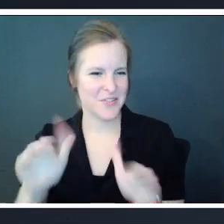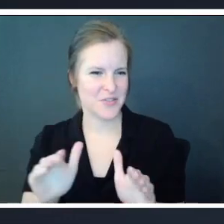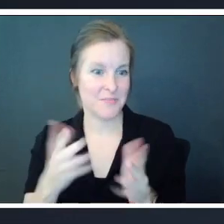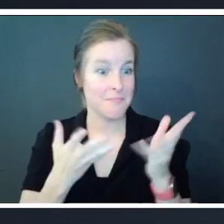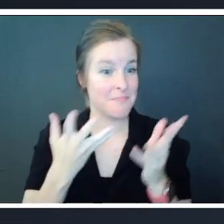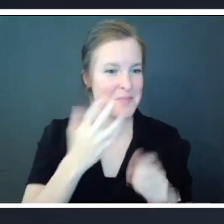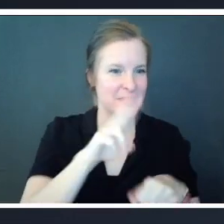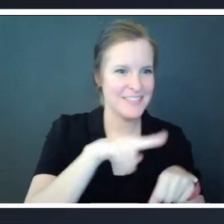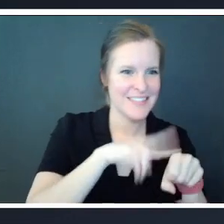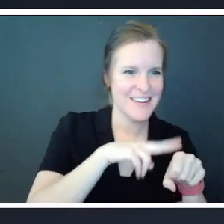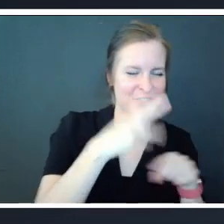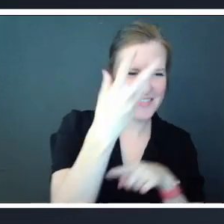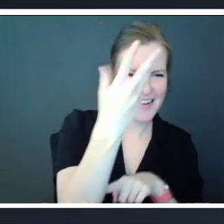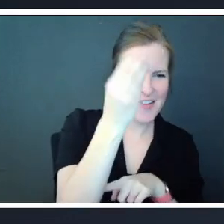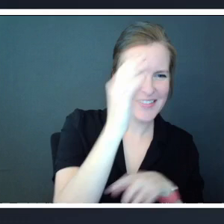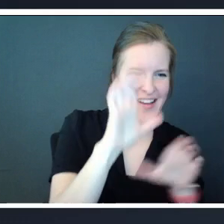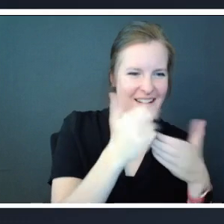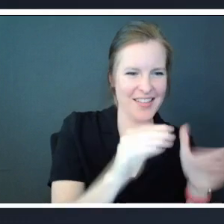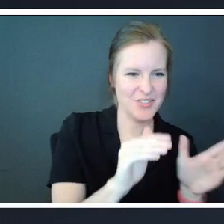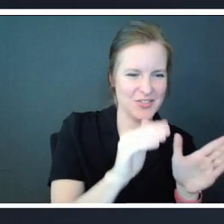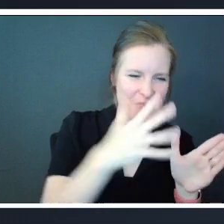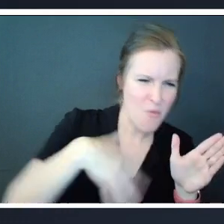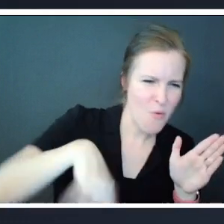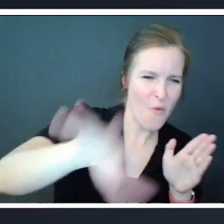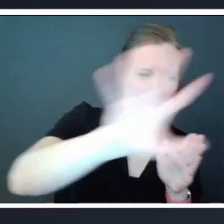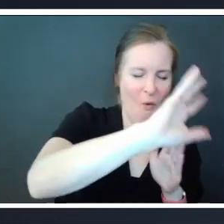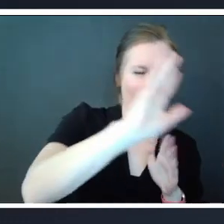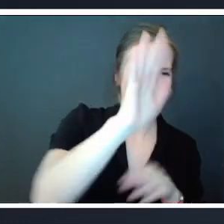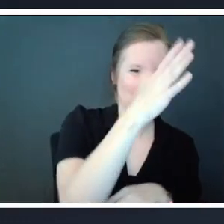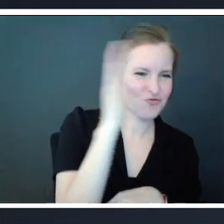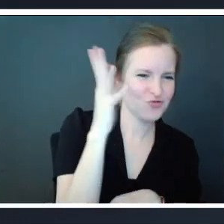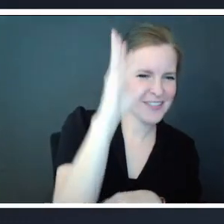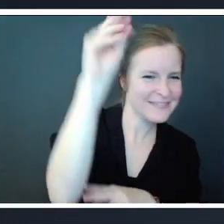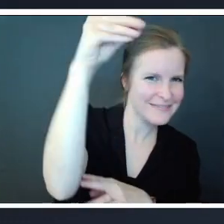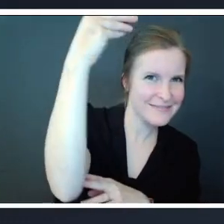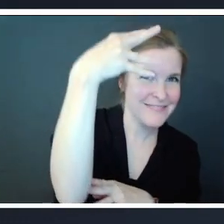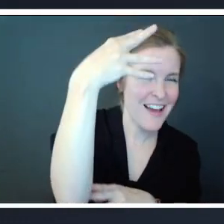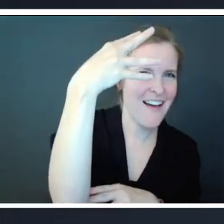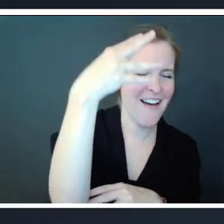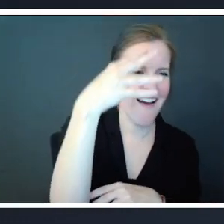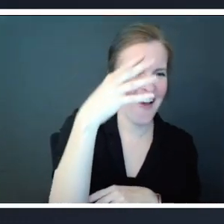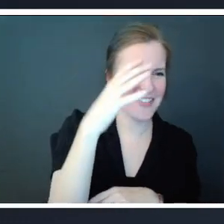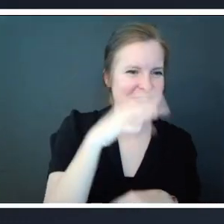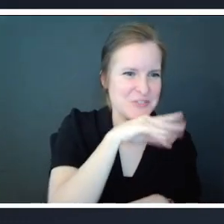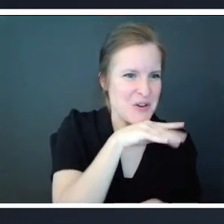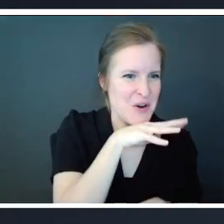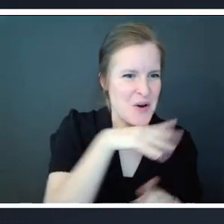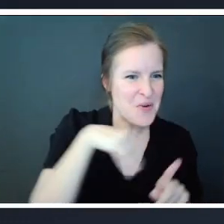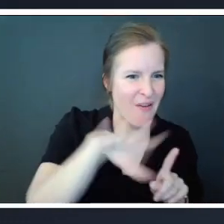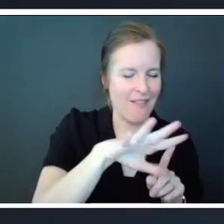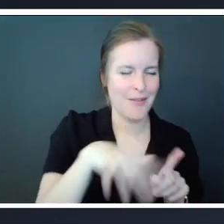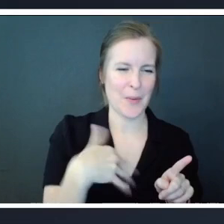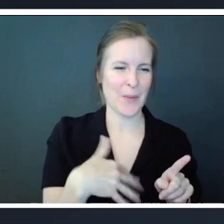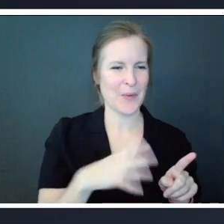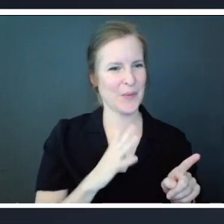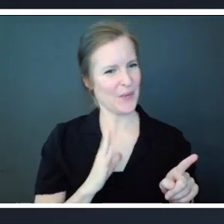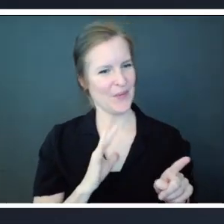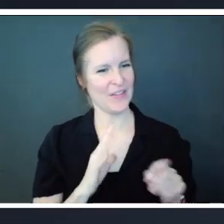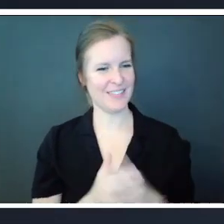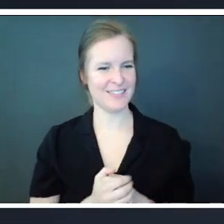love taking the classroom out, getting some sun exploring in the dirt. Alright, awesome. Well,